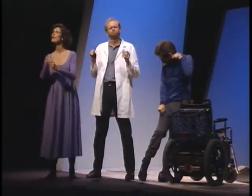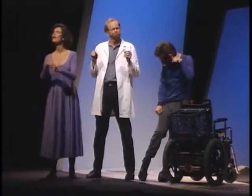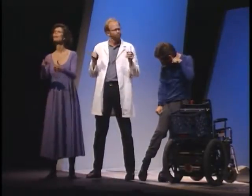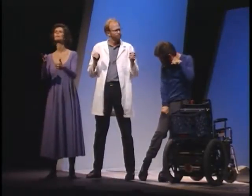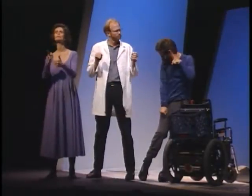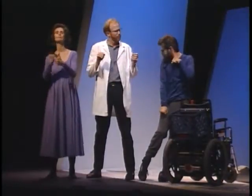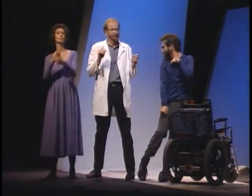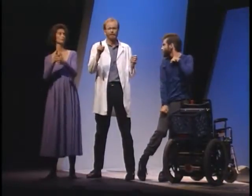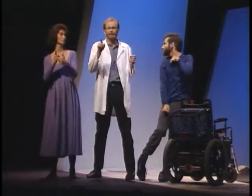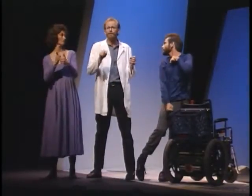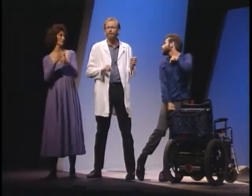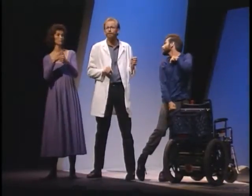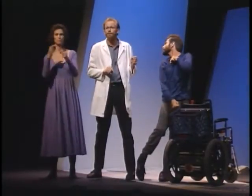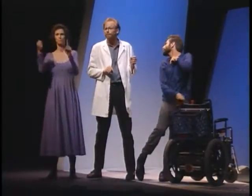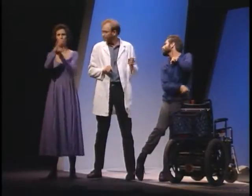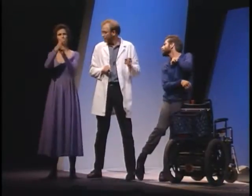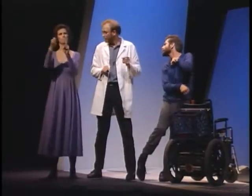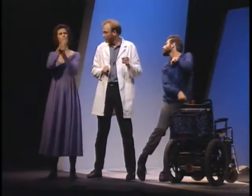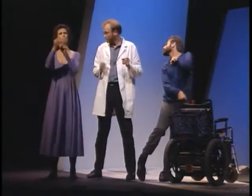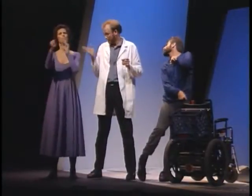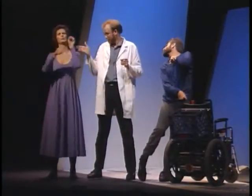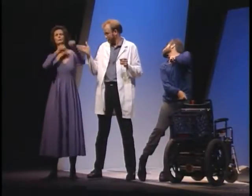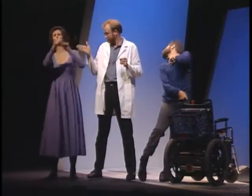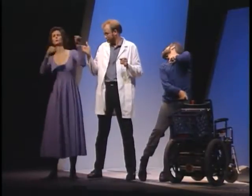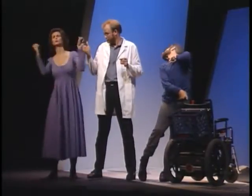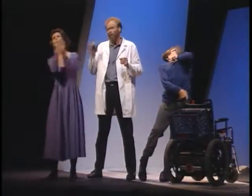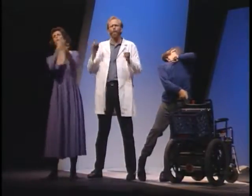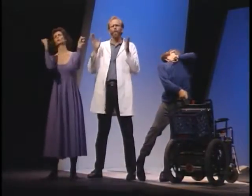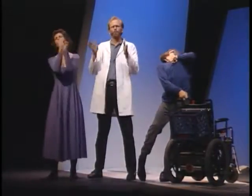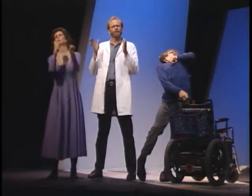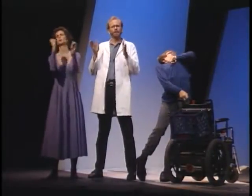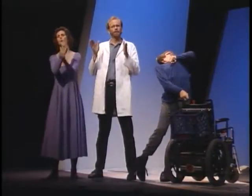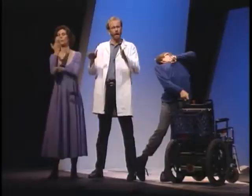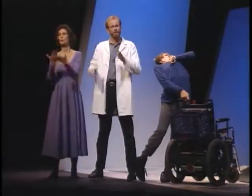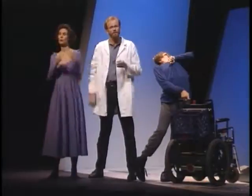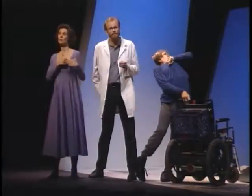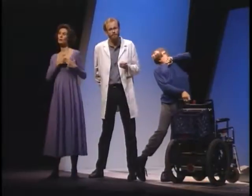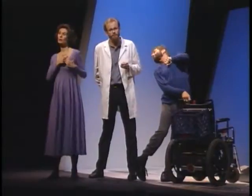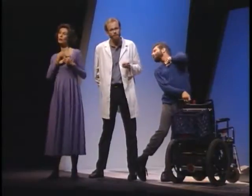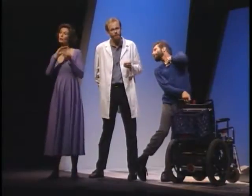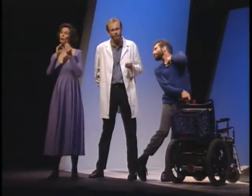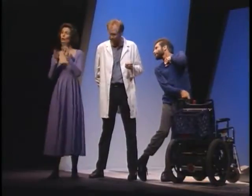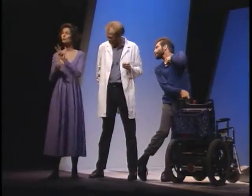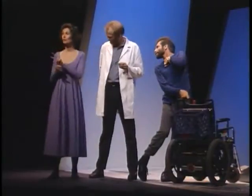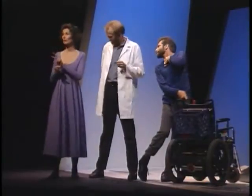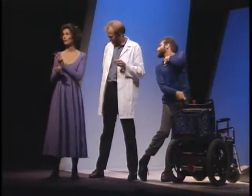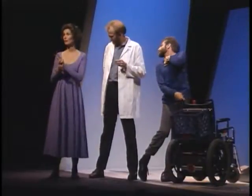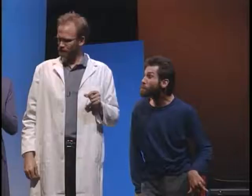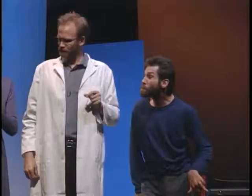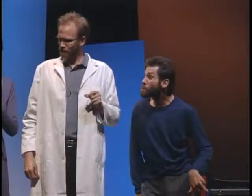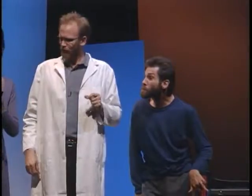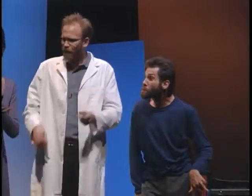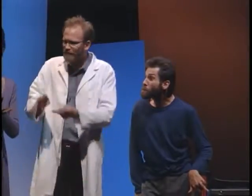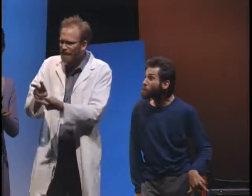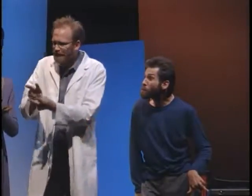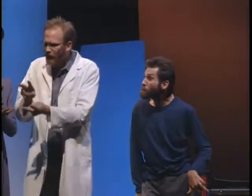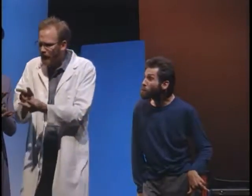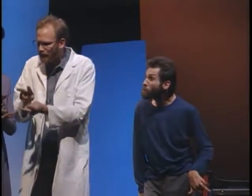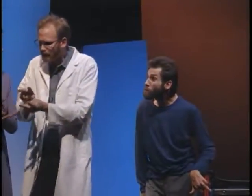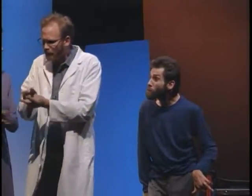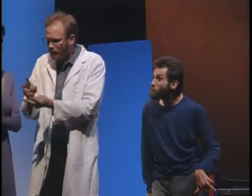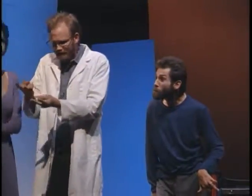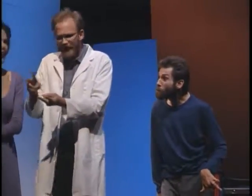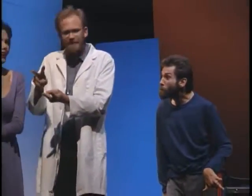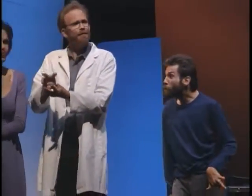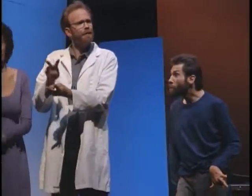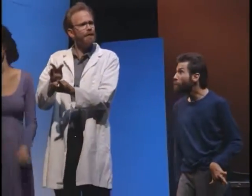hitting each other yes or making love well that's making love so typically I